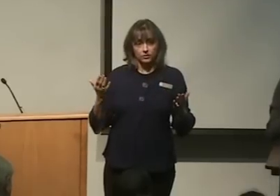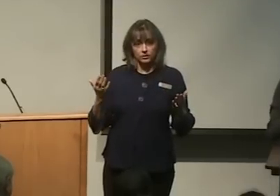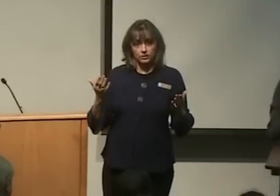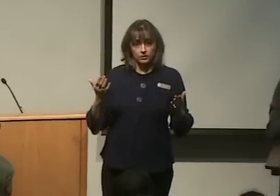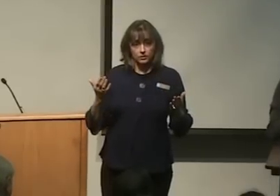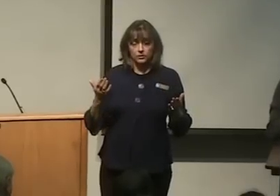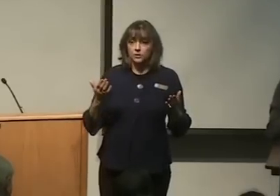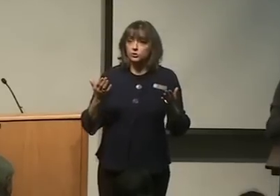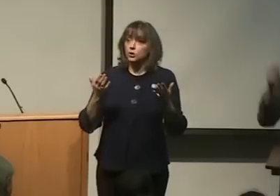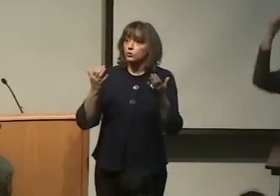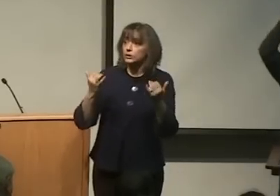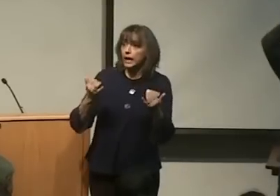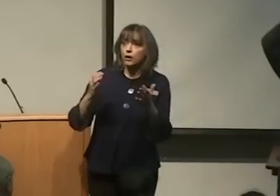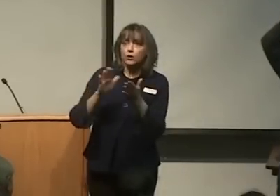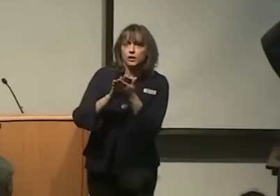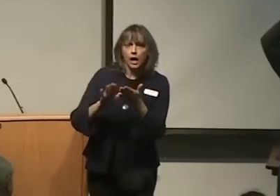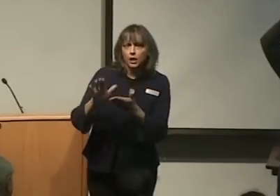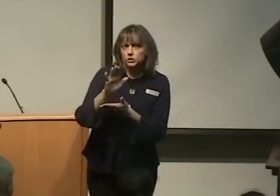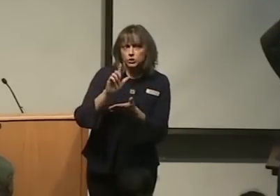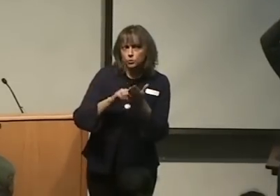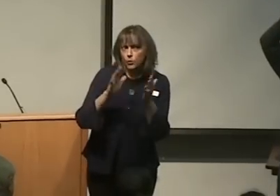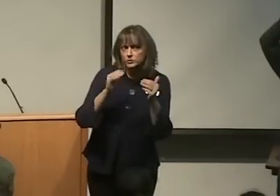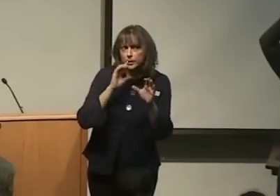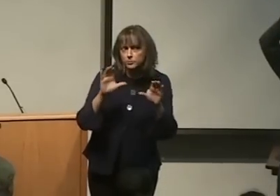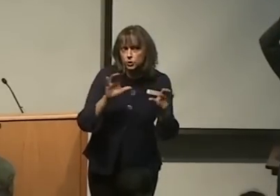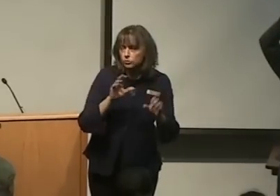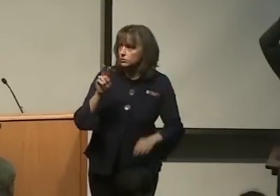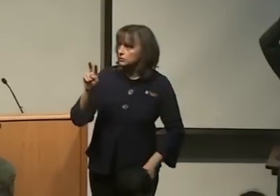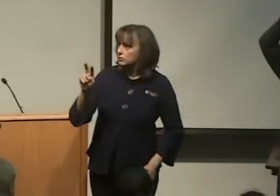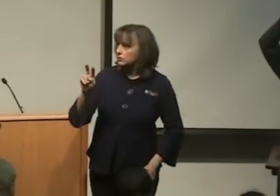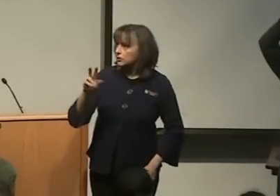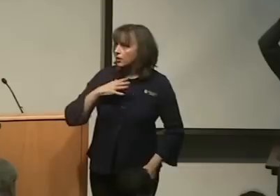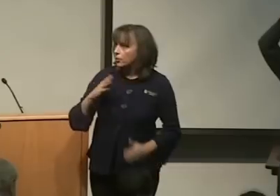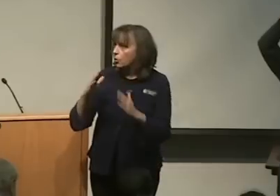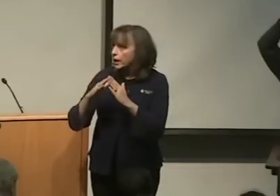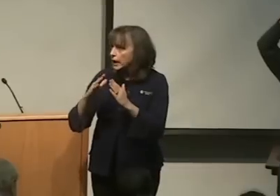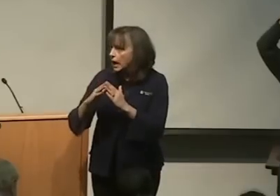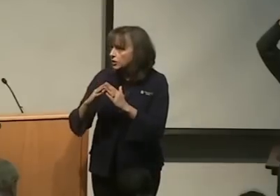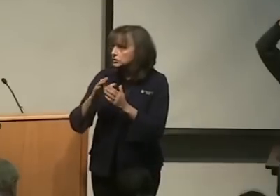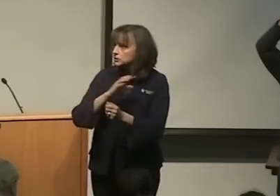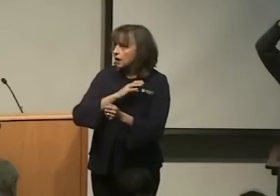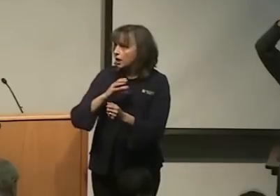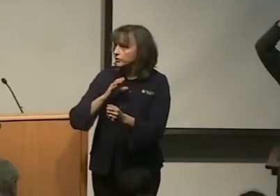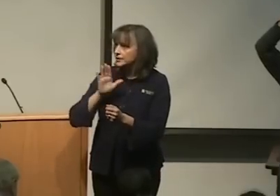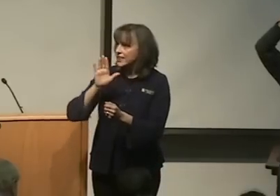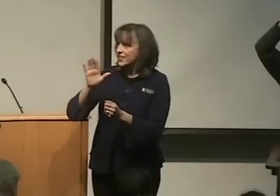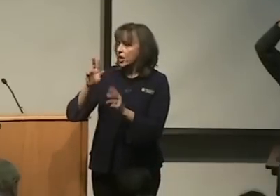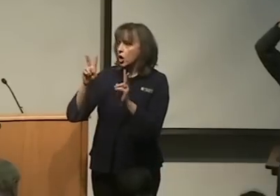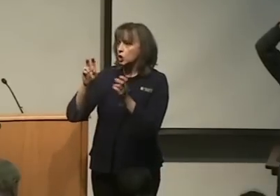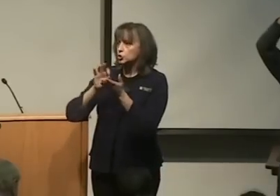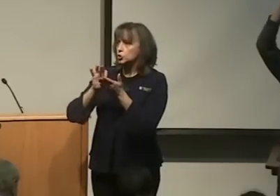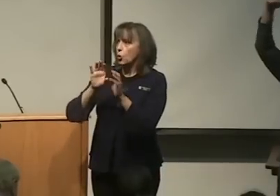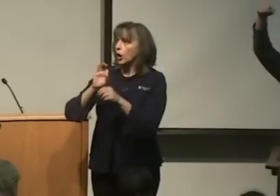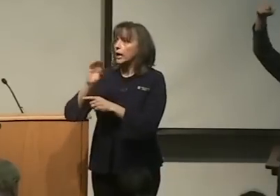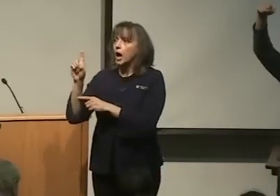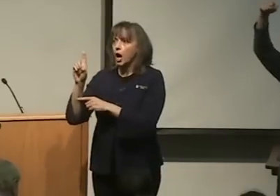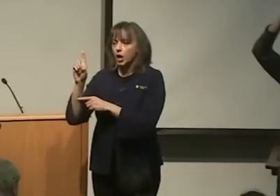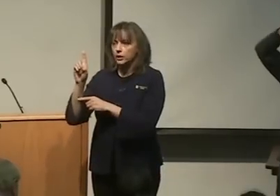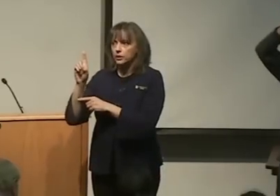to look at what the White House and the Congress have put on the college scorecard, and they'll tell you, well, graduation rates matter, the amount of debt matters.